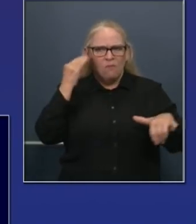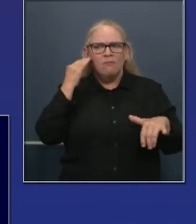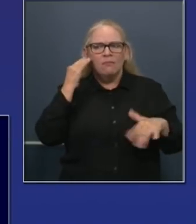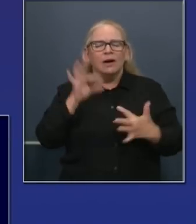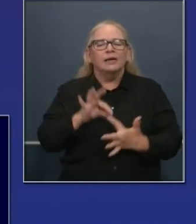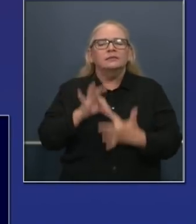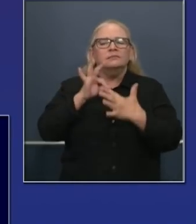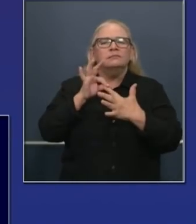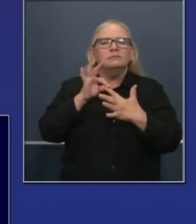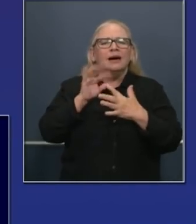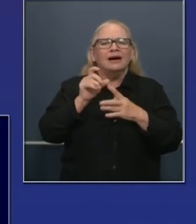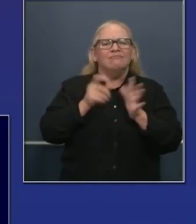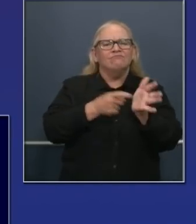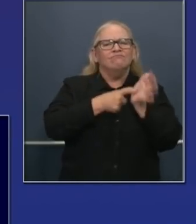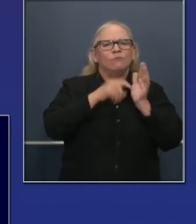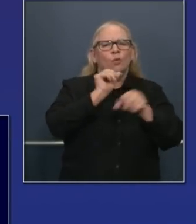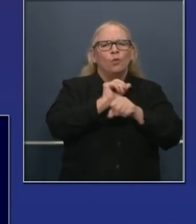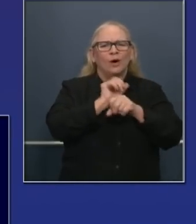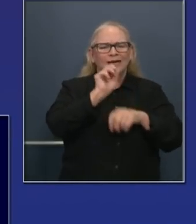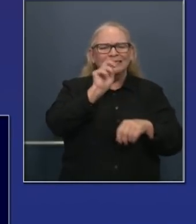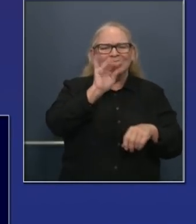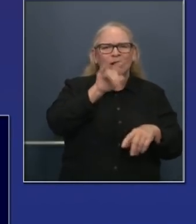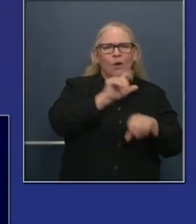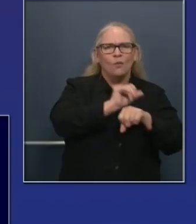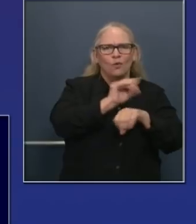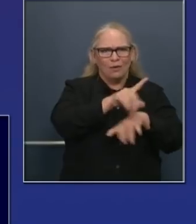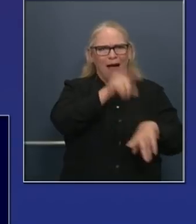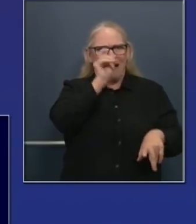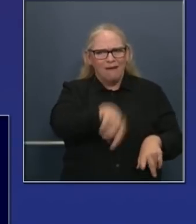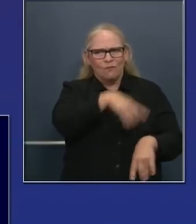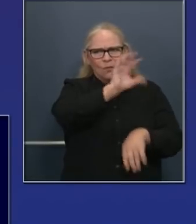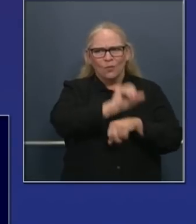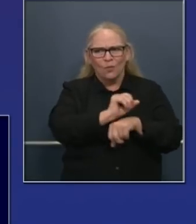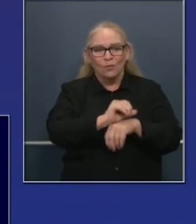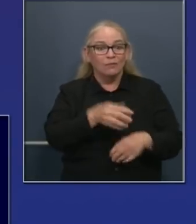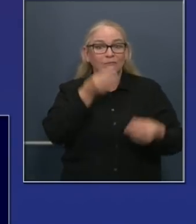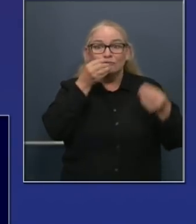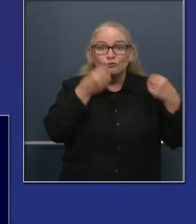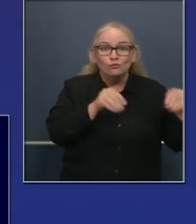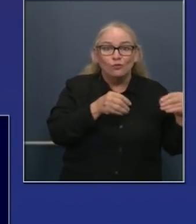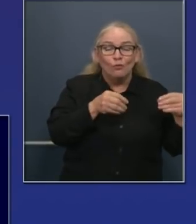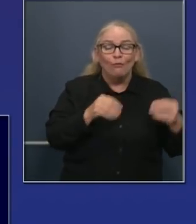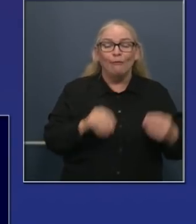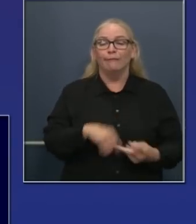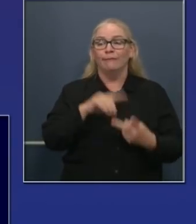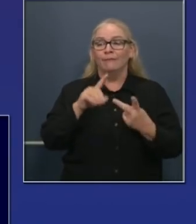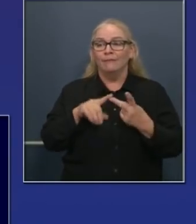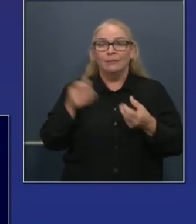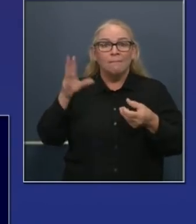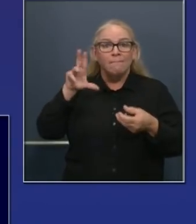EVIDENCE TO MANY PEOPLE THAT WE DEMANDED EVEN WITH STAY AT HOME ORDER AND CERTAIN SECTORS OF